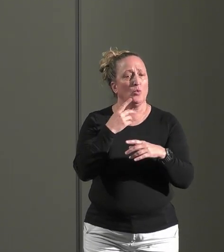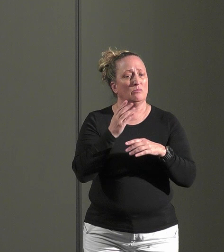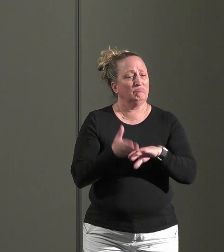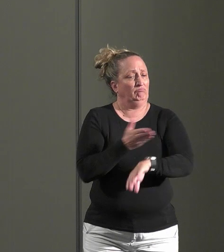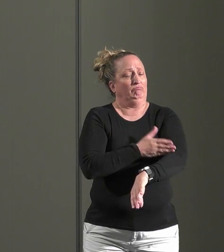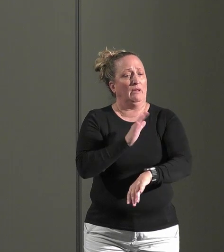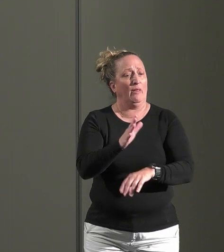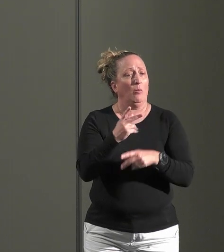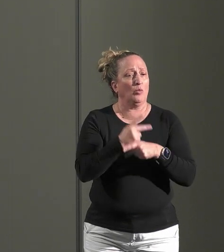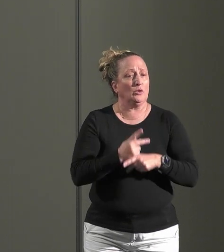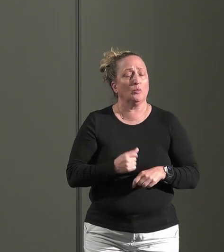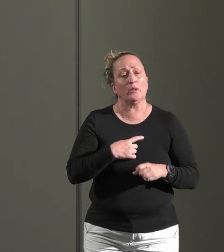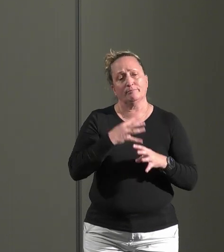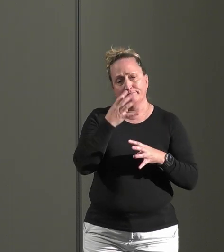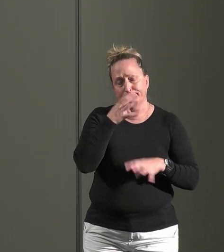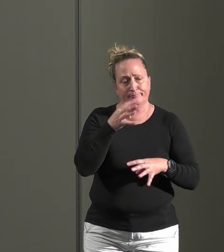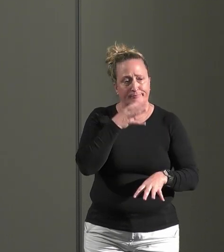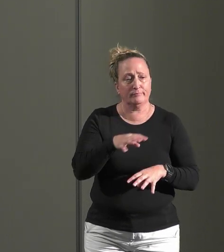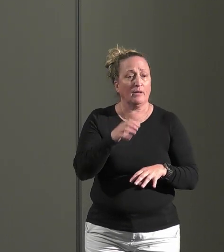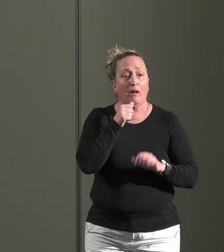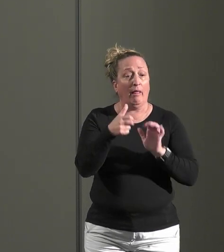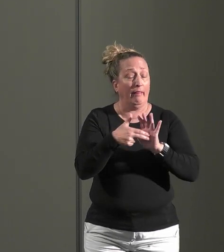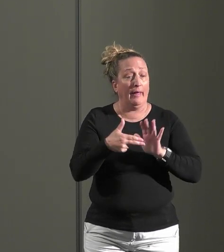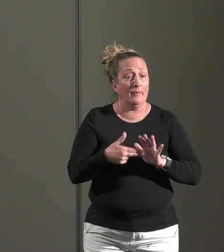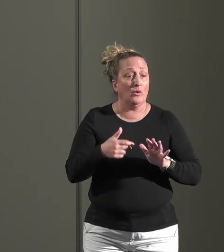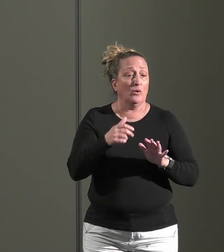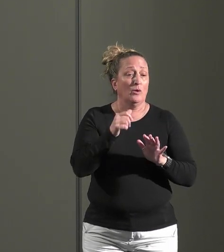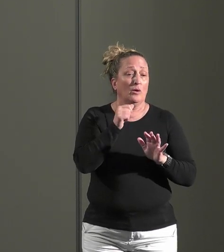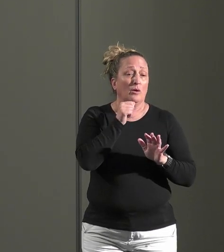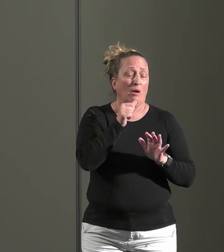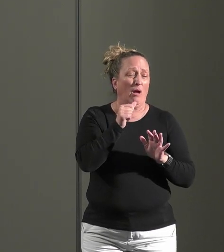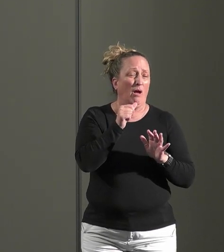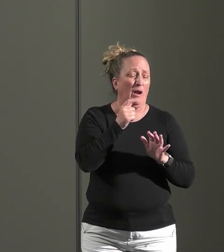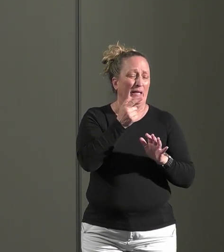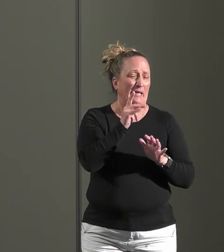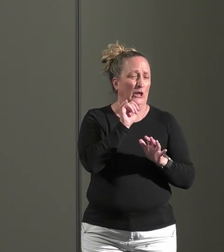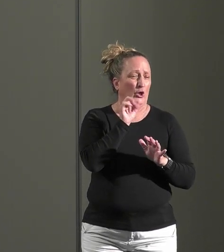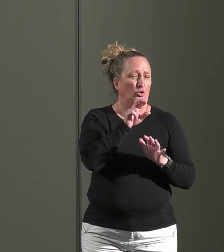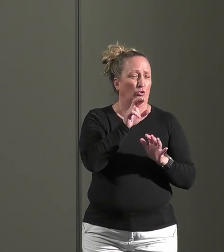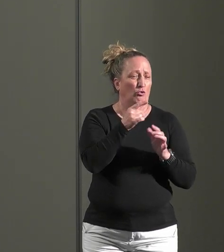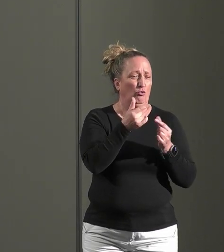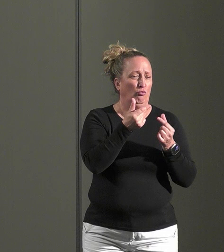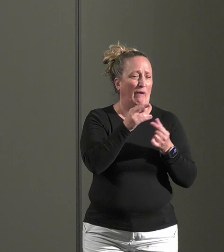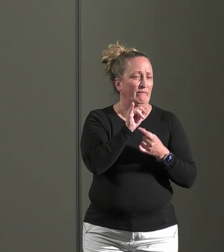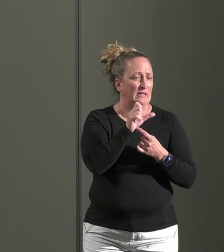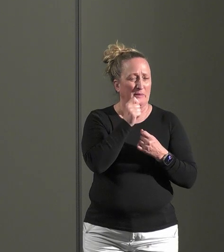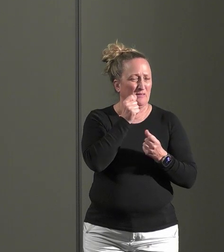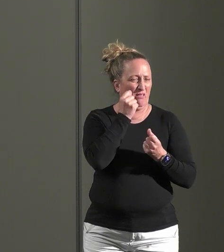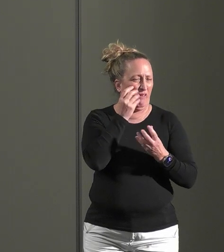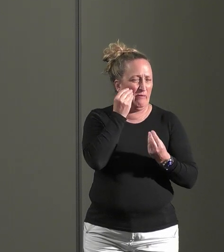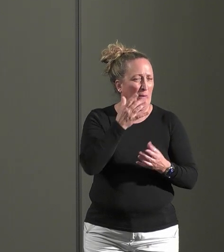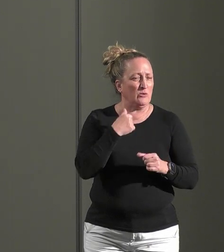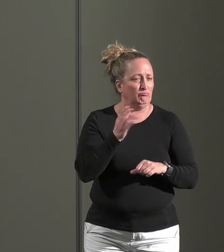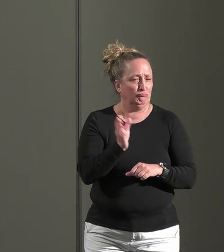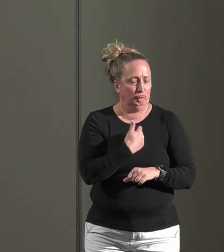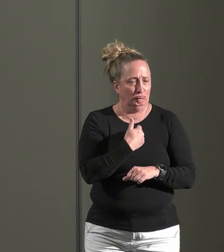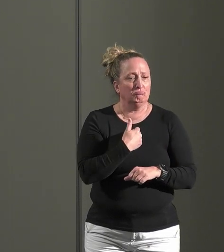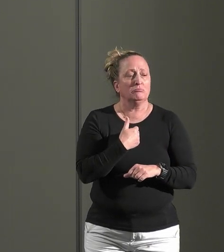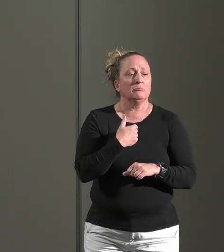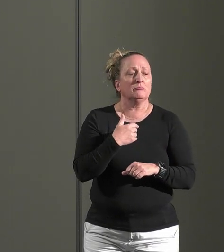we ignore unlabel unlinked graphic there's not much information to convey and feature